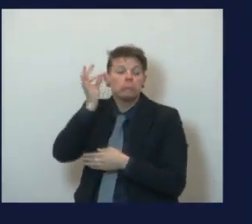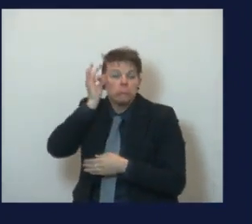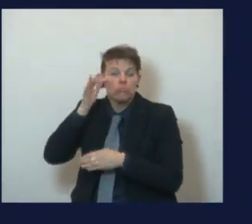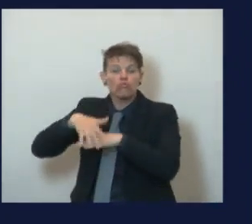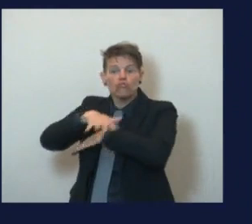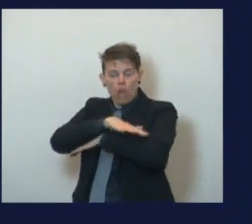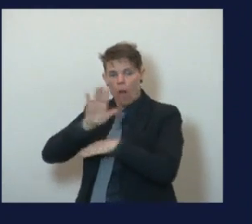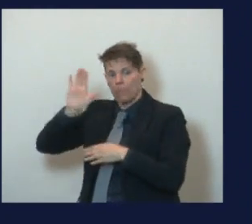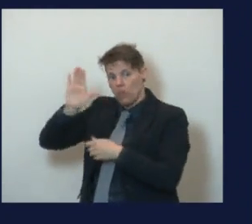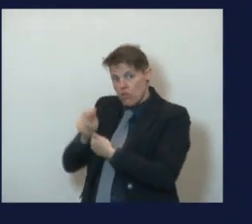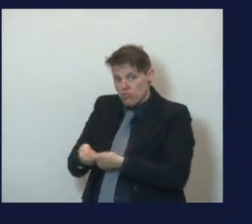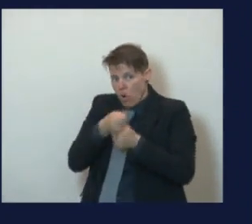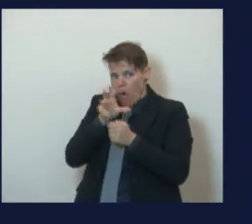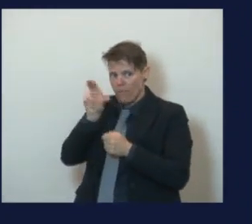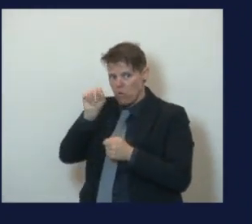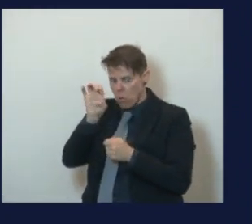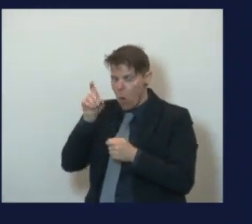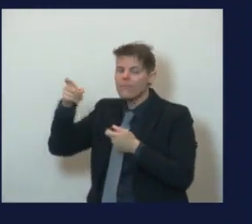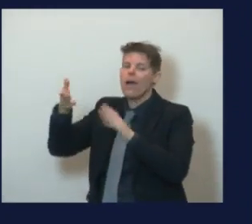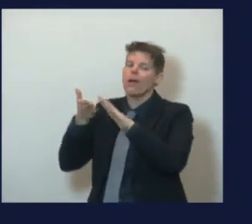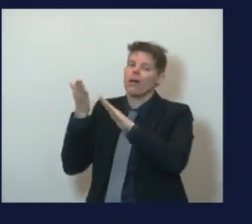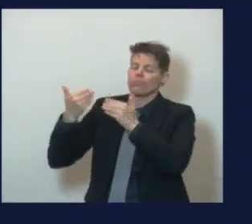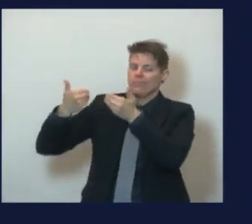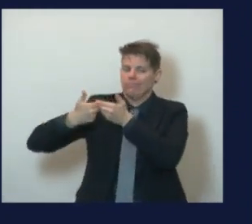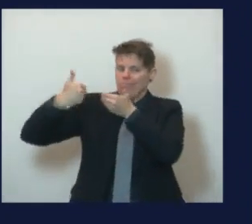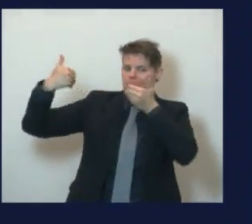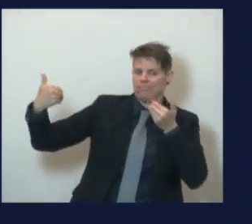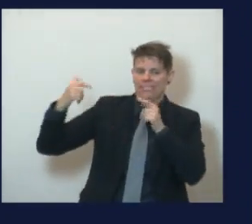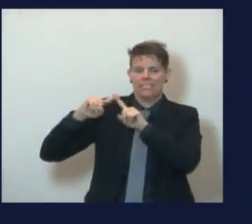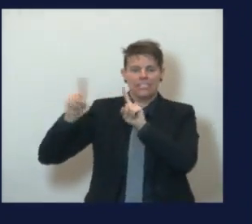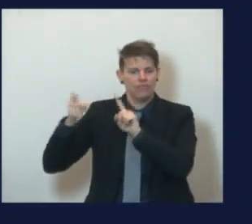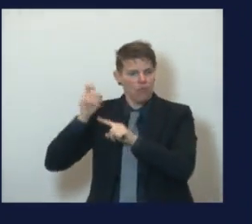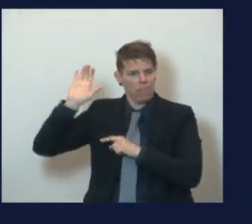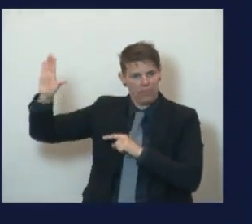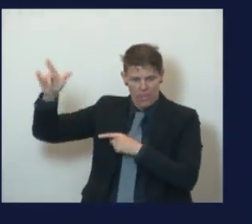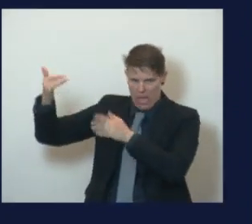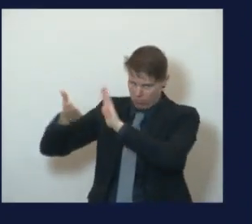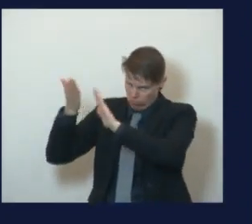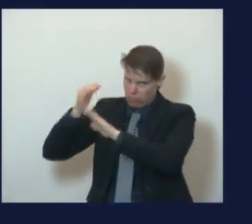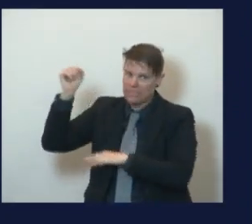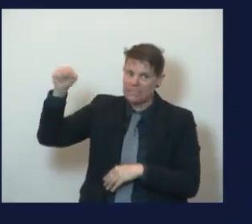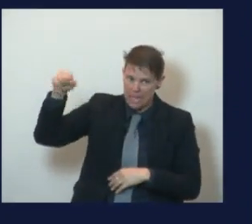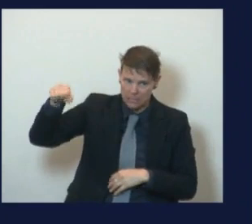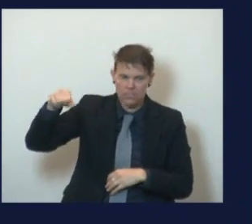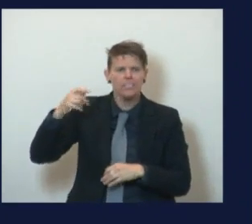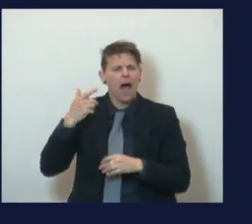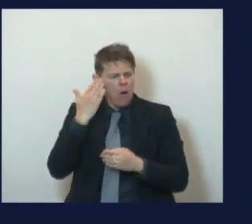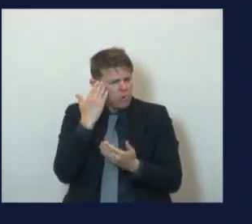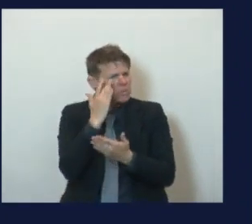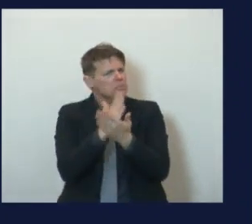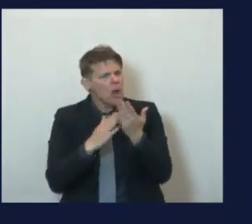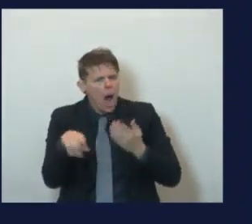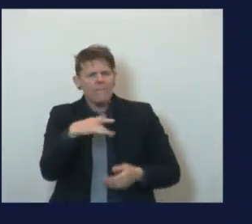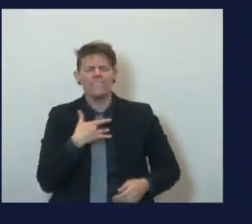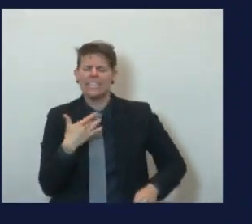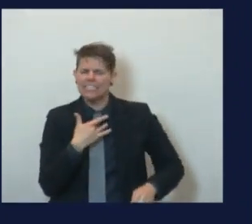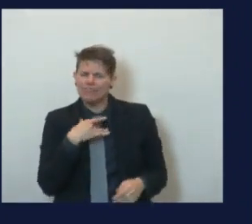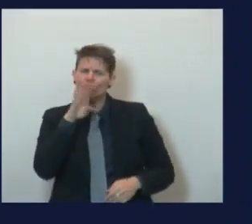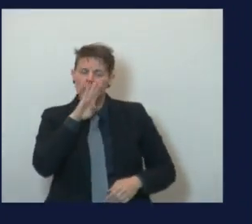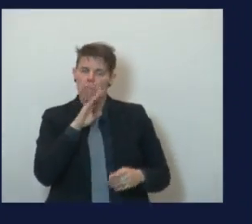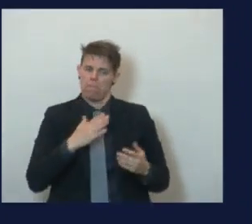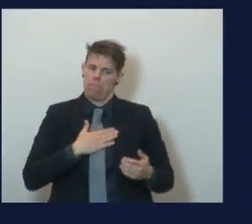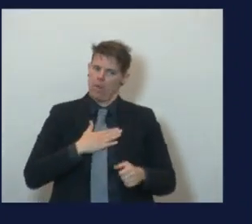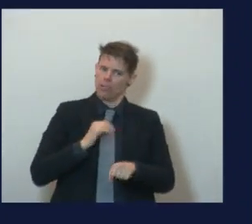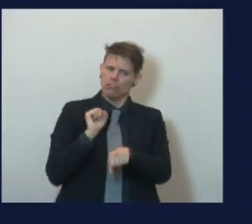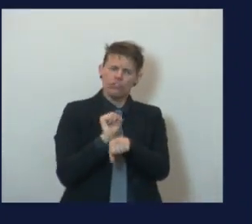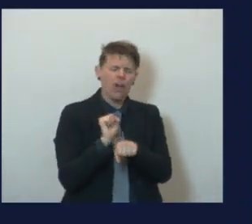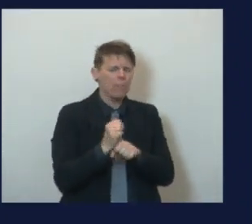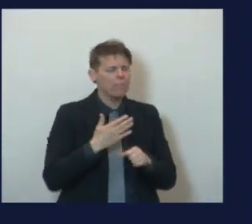THEY WERE SOME TRIBAL GOLF COURSES THAT HAVE BEEN OPERATING ON MY KNOW THAT THAT’S CAUSE CONFUSION AND MAYBE EVEN IN YOUR COMMUNITY SOME CONSTERNATION.